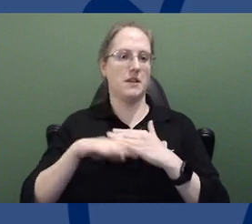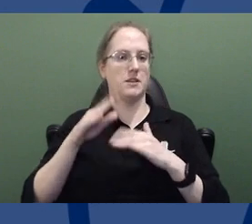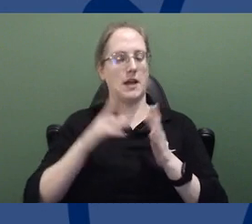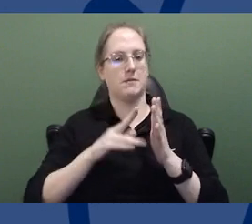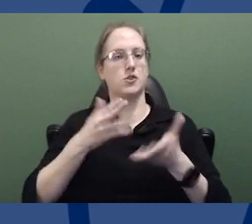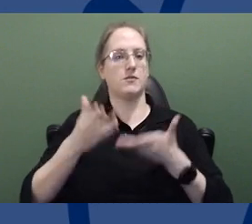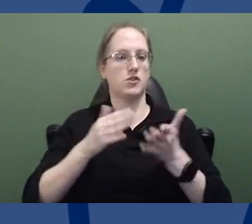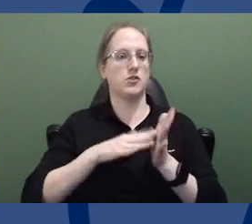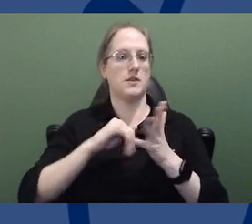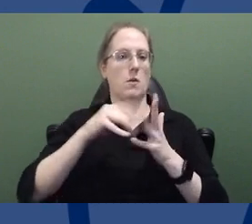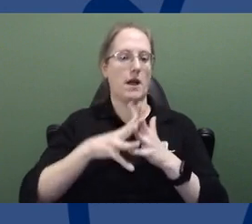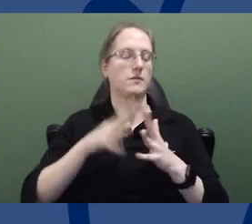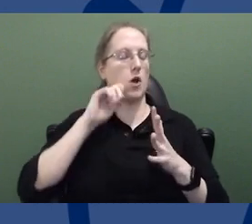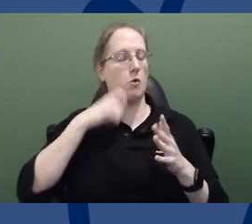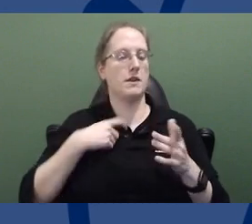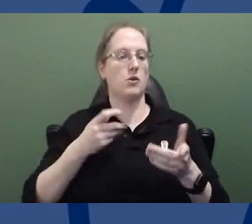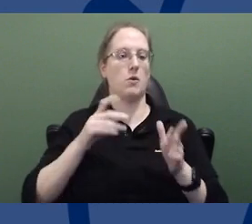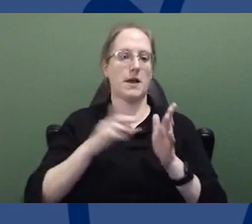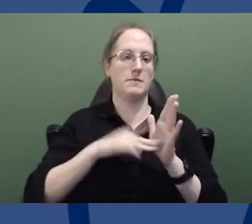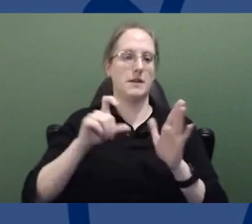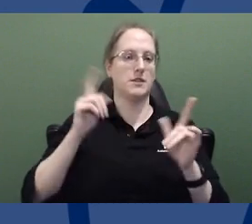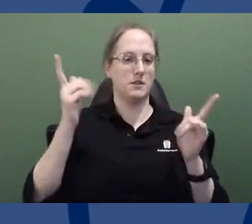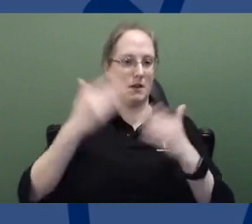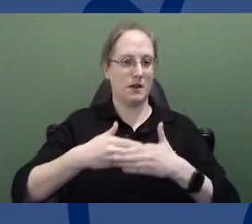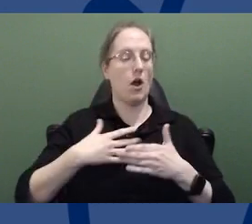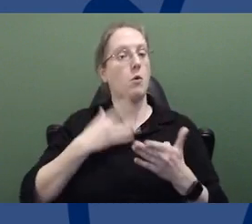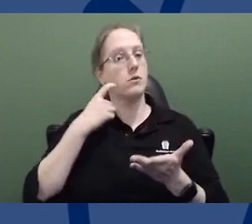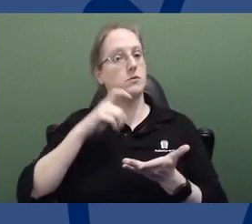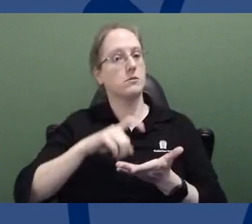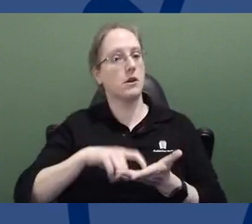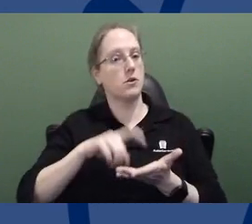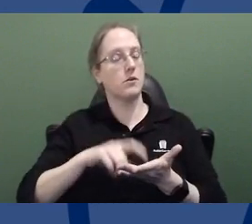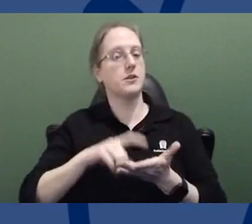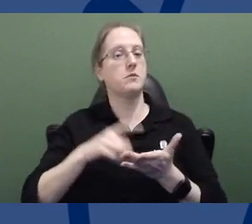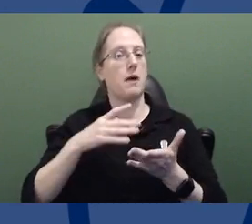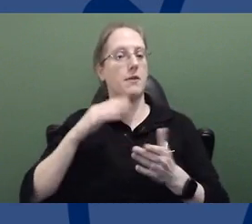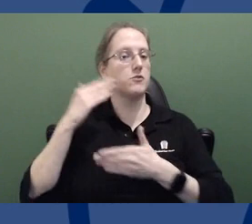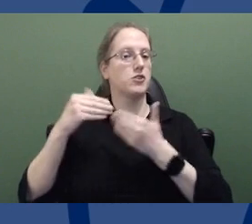begin by acknowledging the traditional custodians of the land on which we meet this evening.